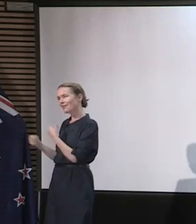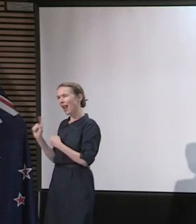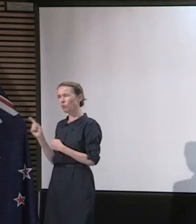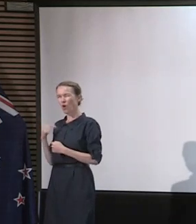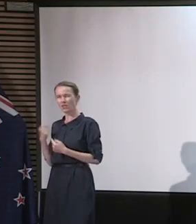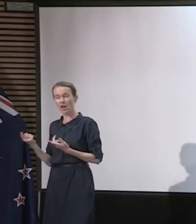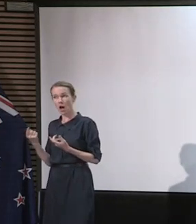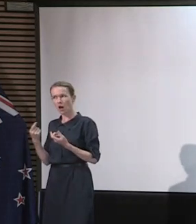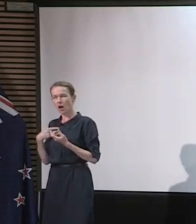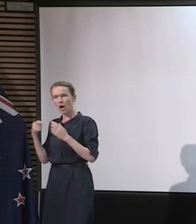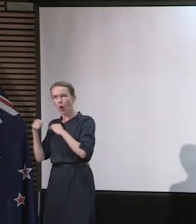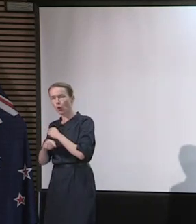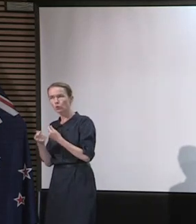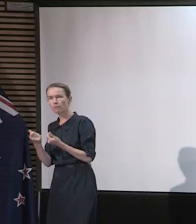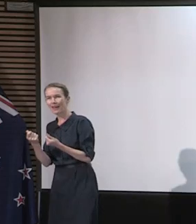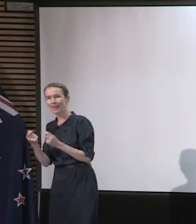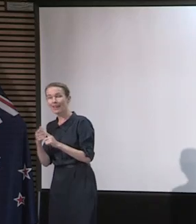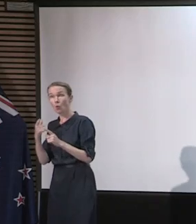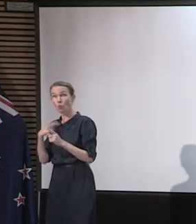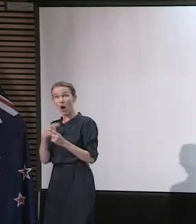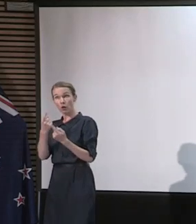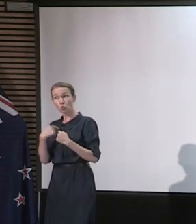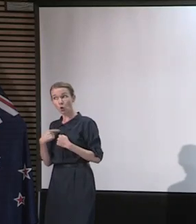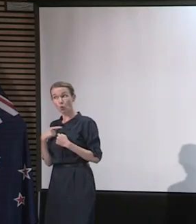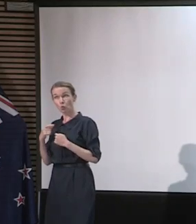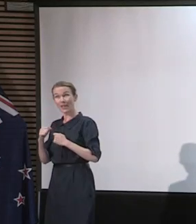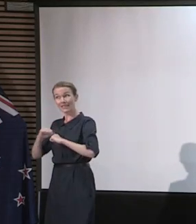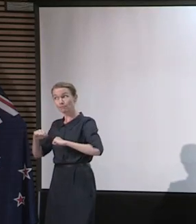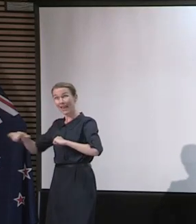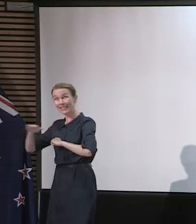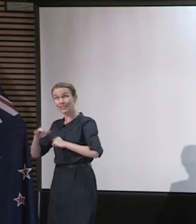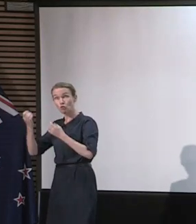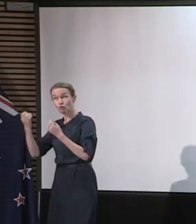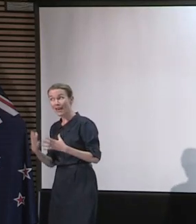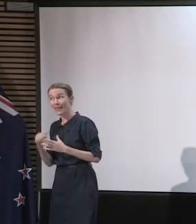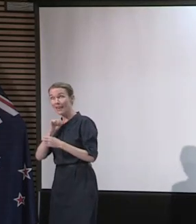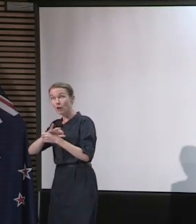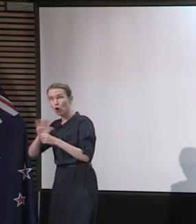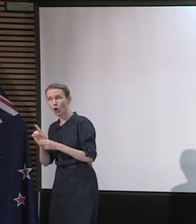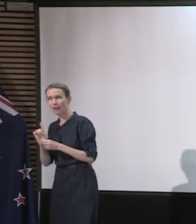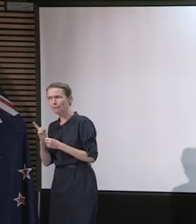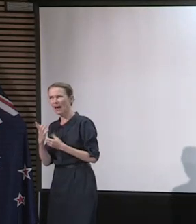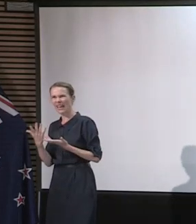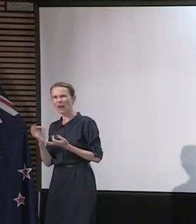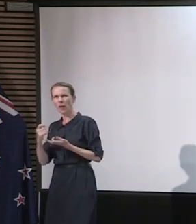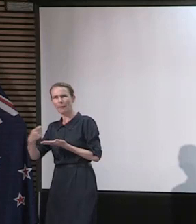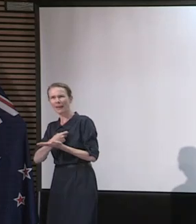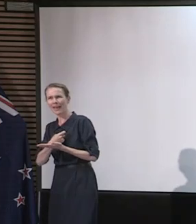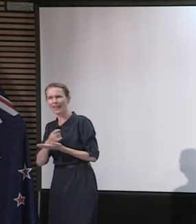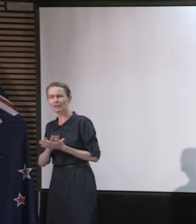capacity (SPEAKS INDISTINCTLY), they have cancelled electives and lost income. Are steps being made -